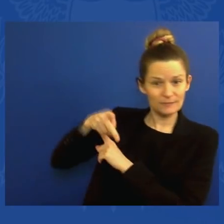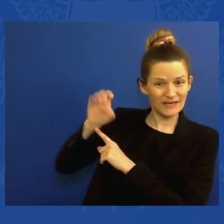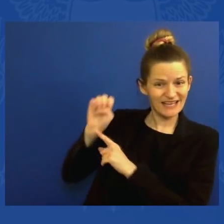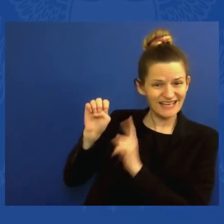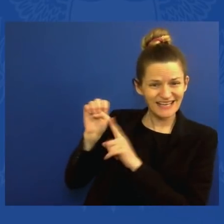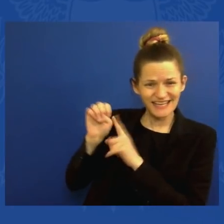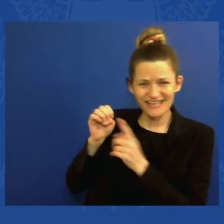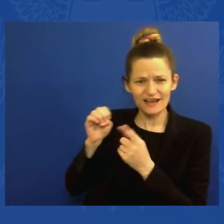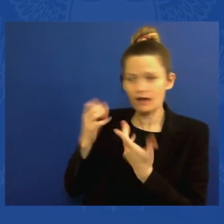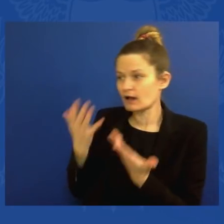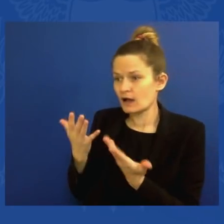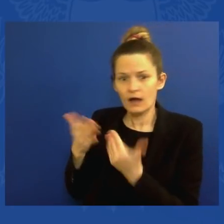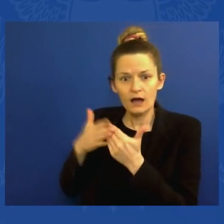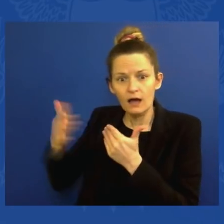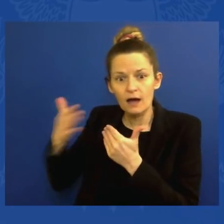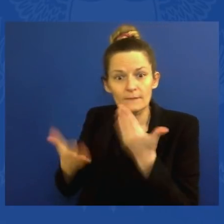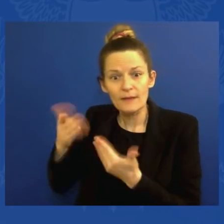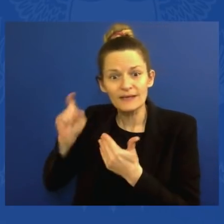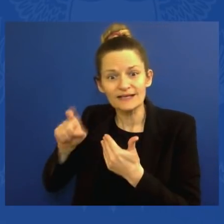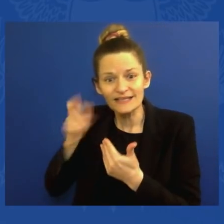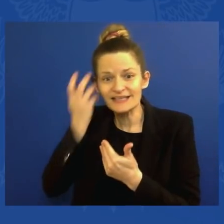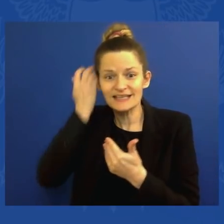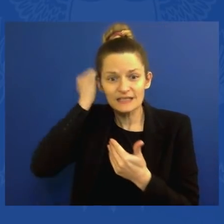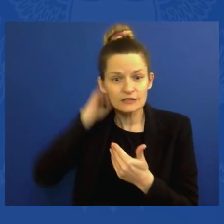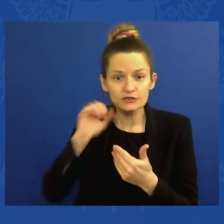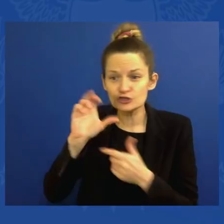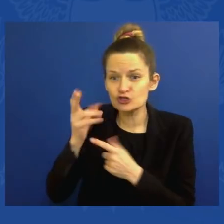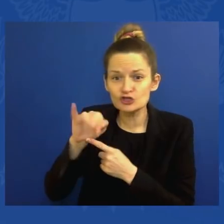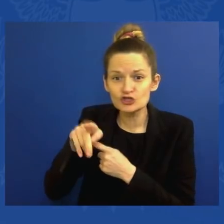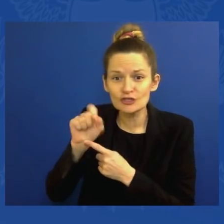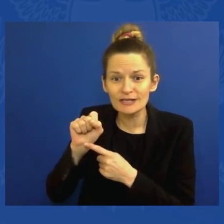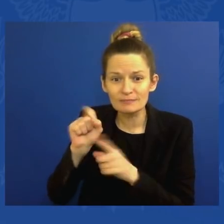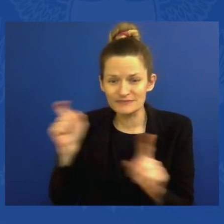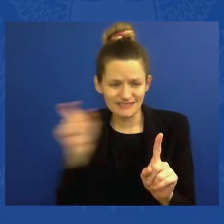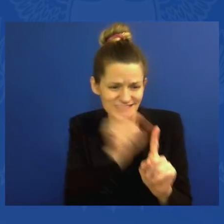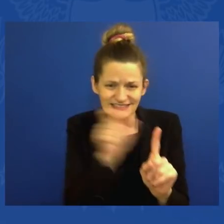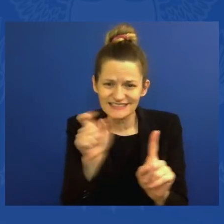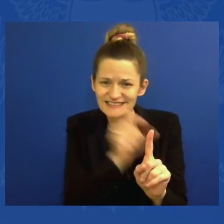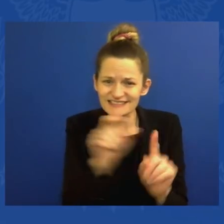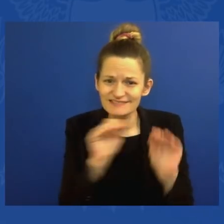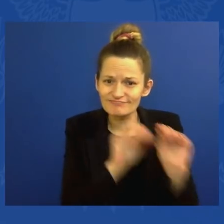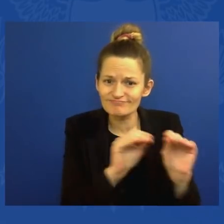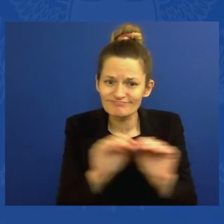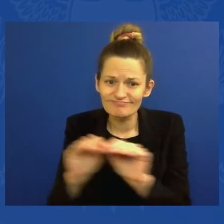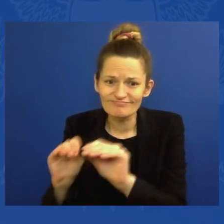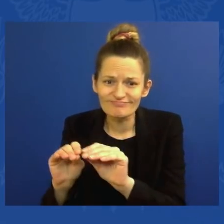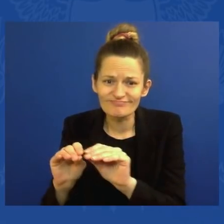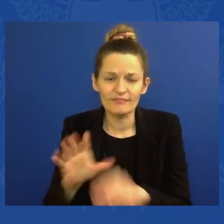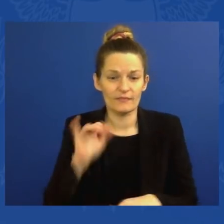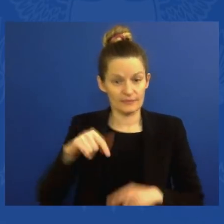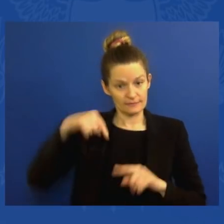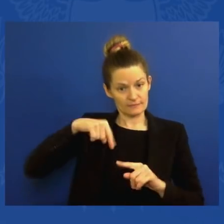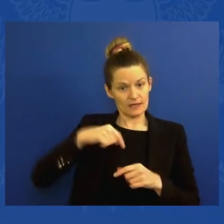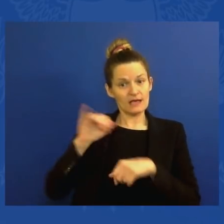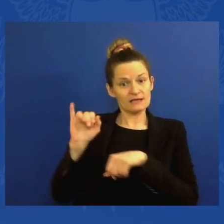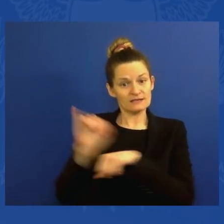we're now seeing is what I've been calling global. We've seen how essential global innovation can be,